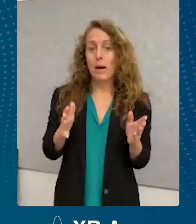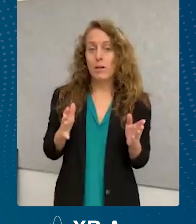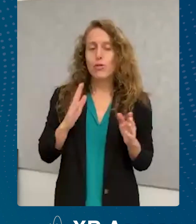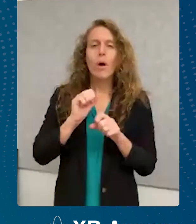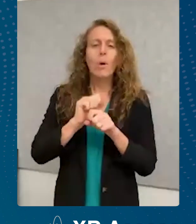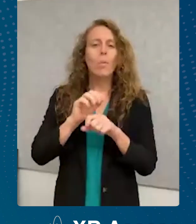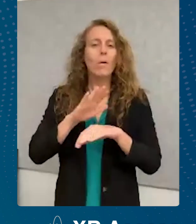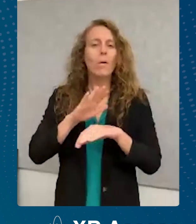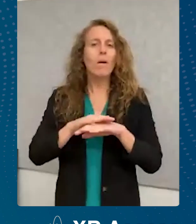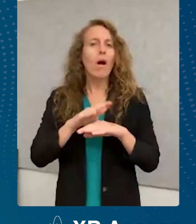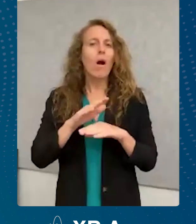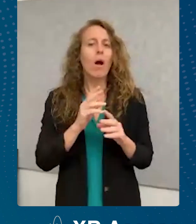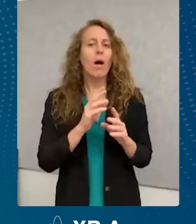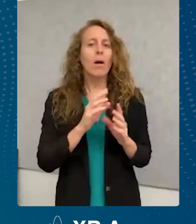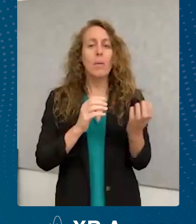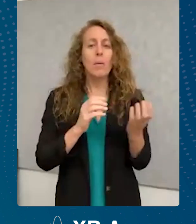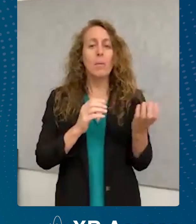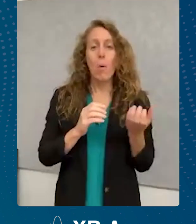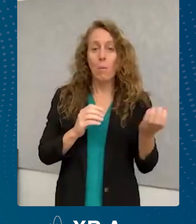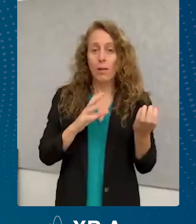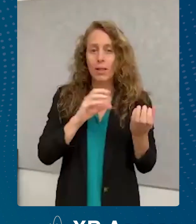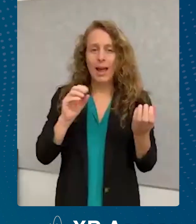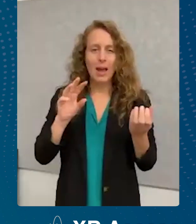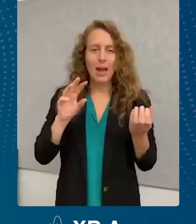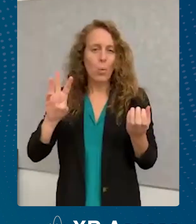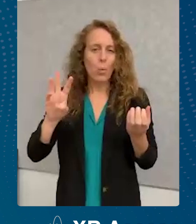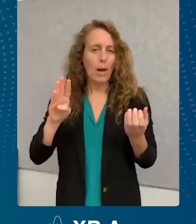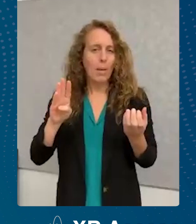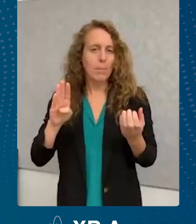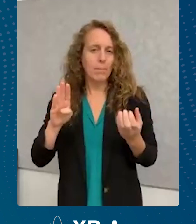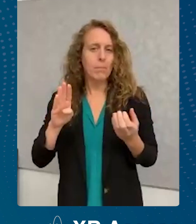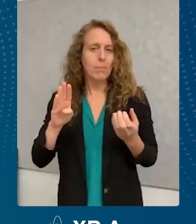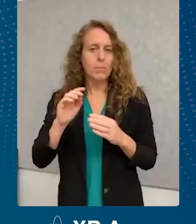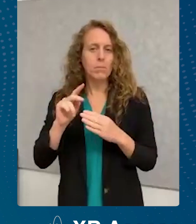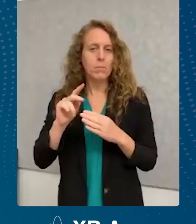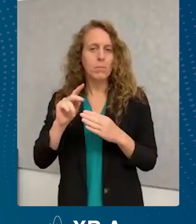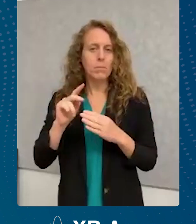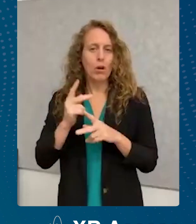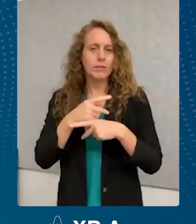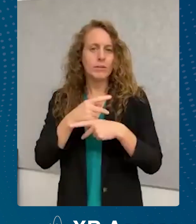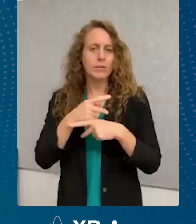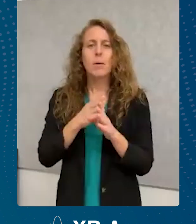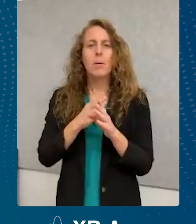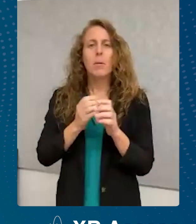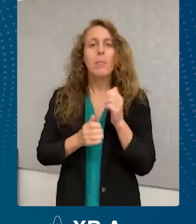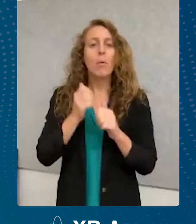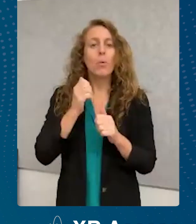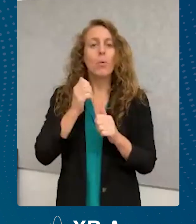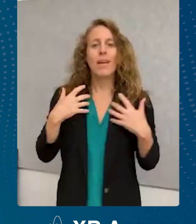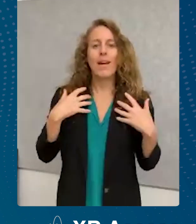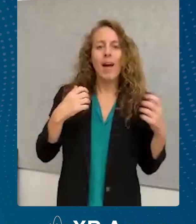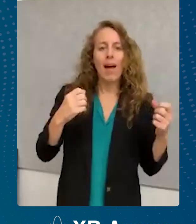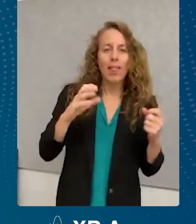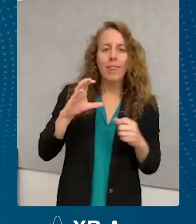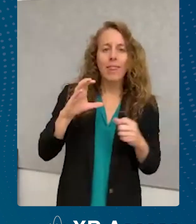products, primarily worked in the health, civic and mobility tech domains.